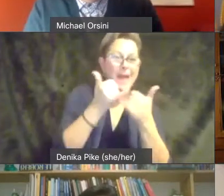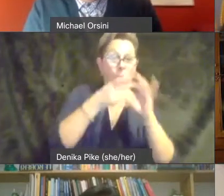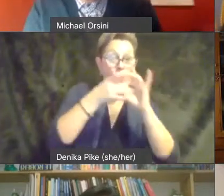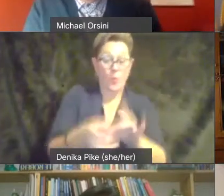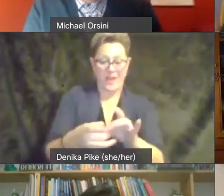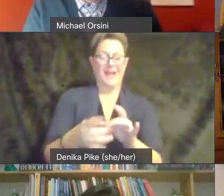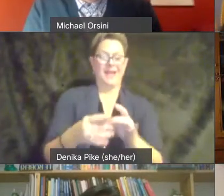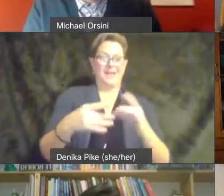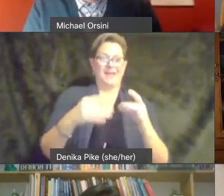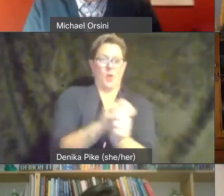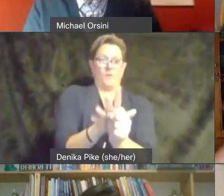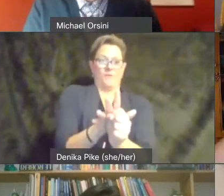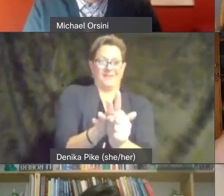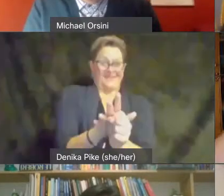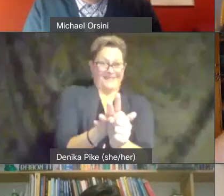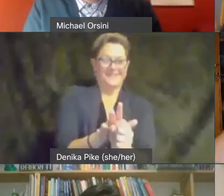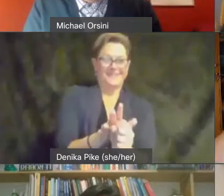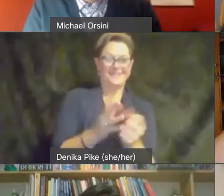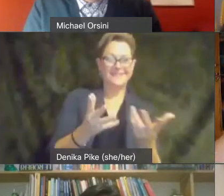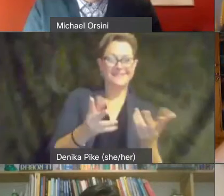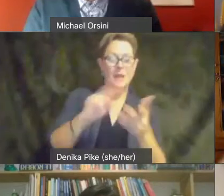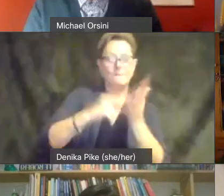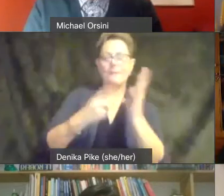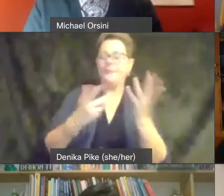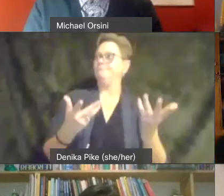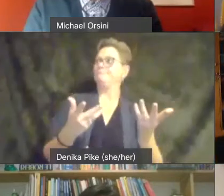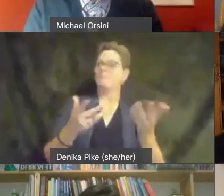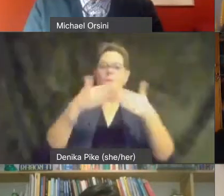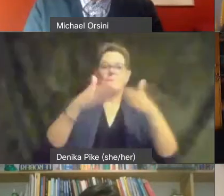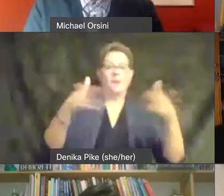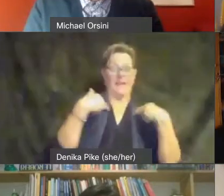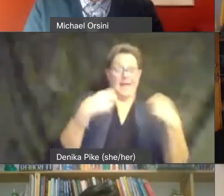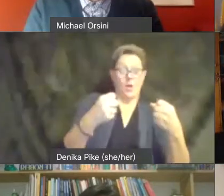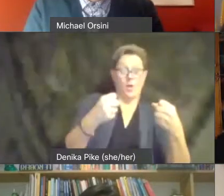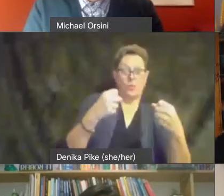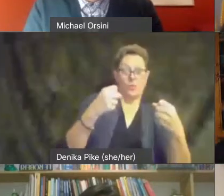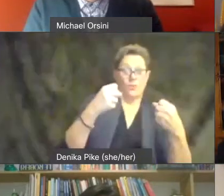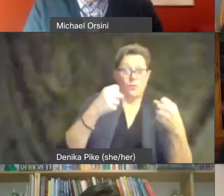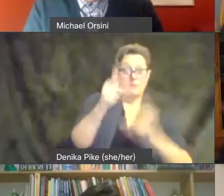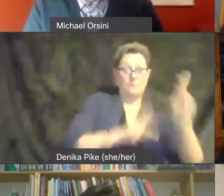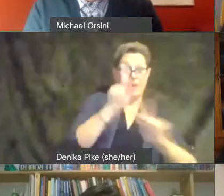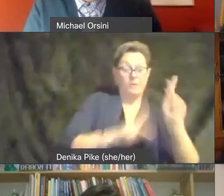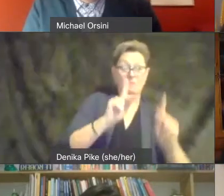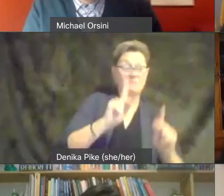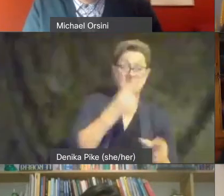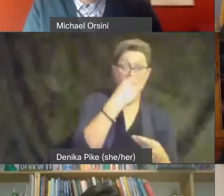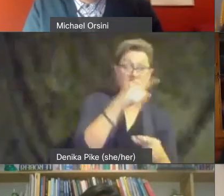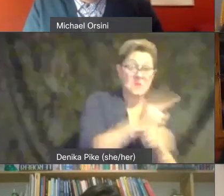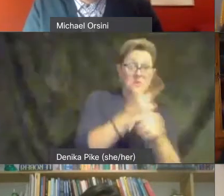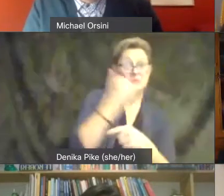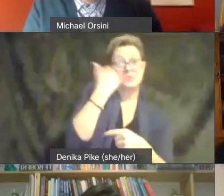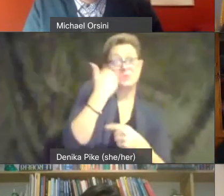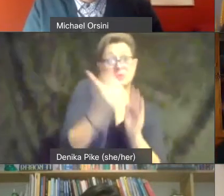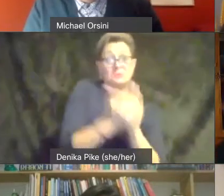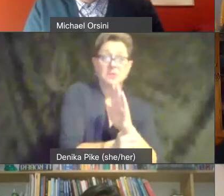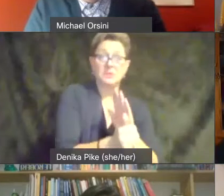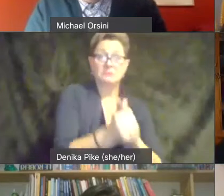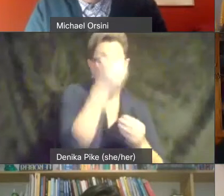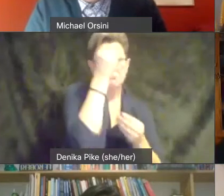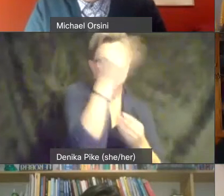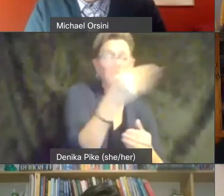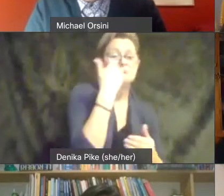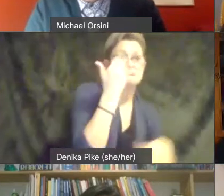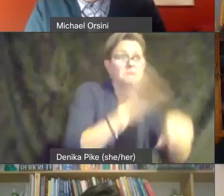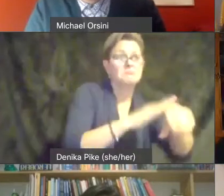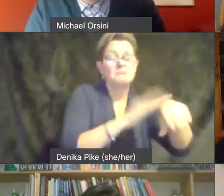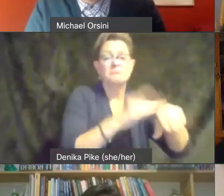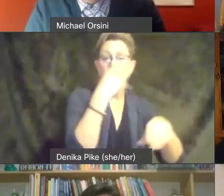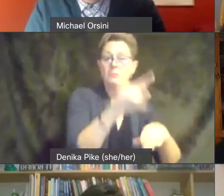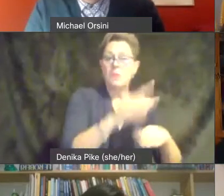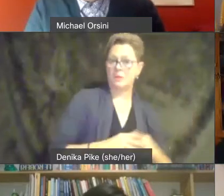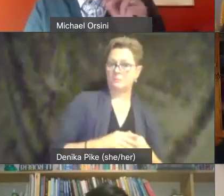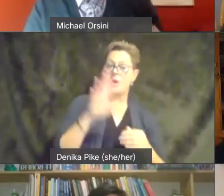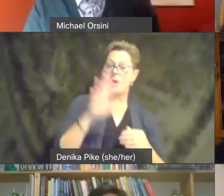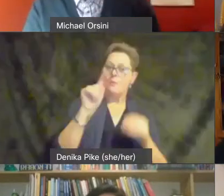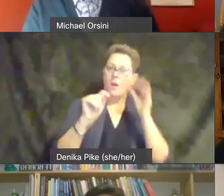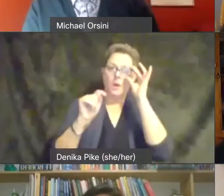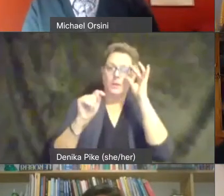I think the crisis has tested the patients of public health officials. We're quite happy to sort of use shaming techniques. Draconian responses are problematic, especially when they're targeted people who are always already.